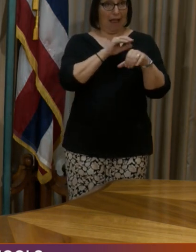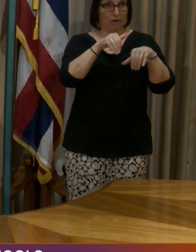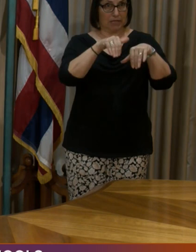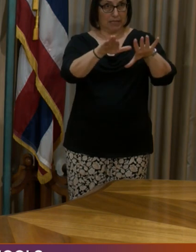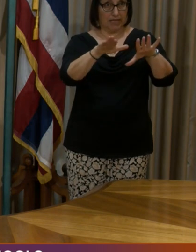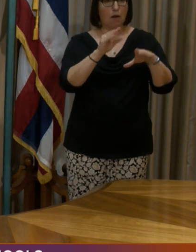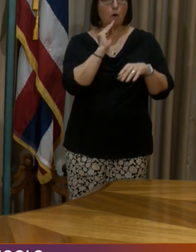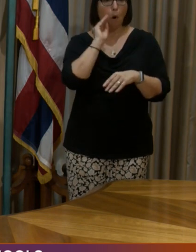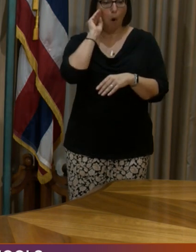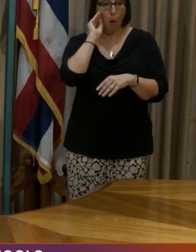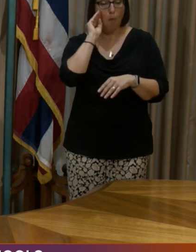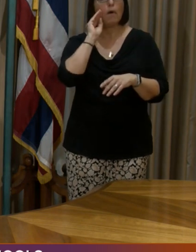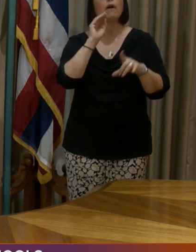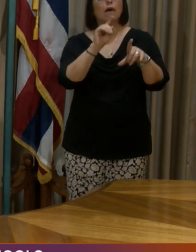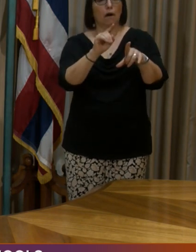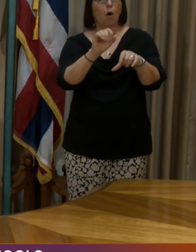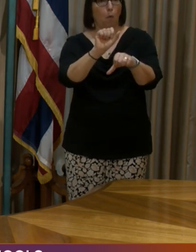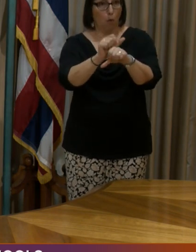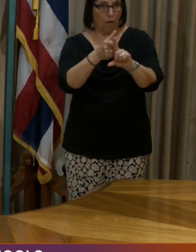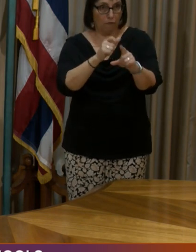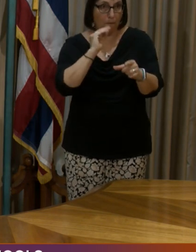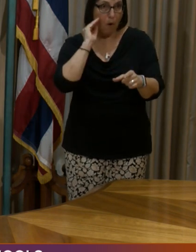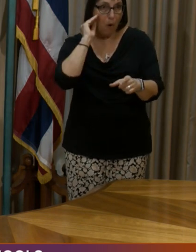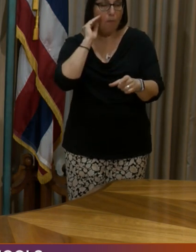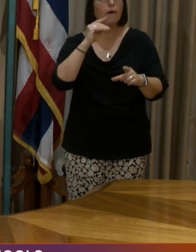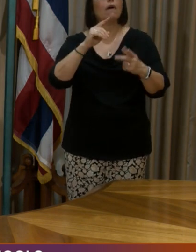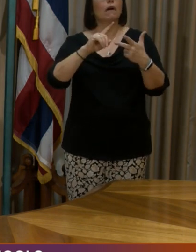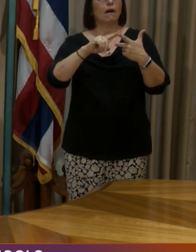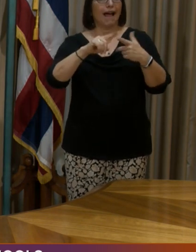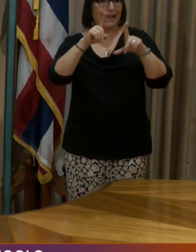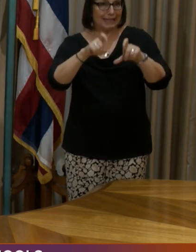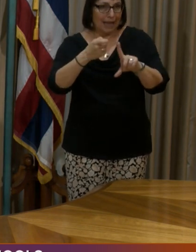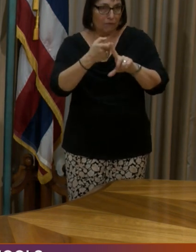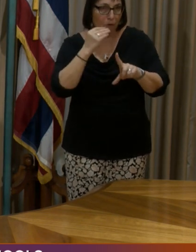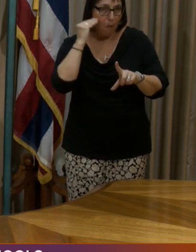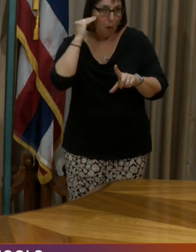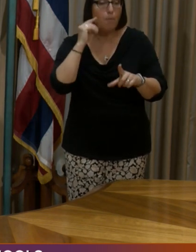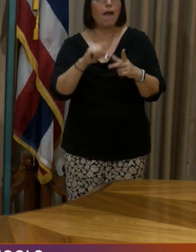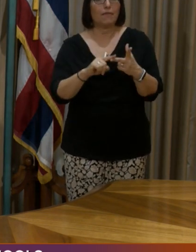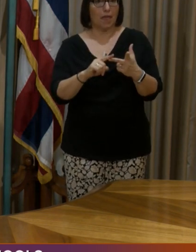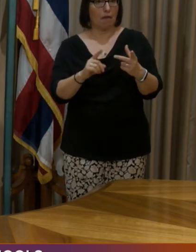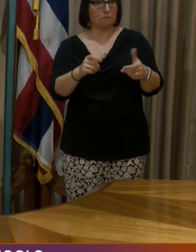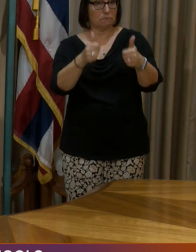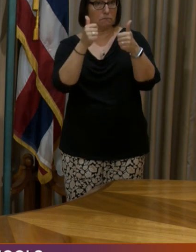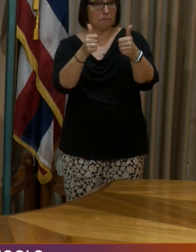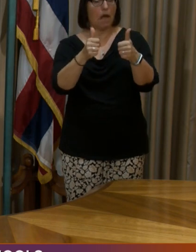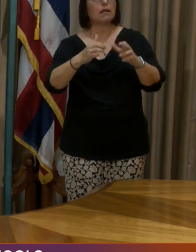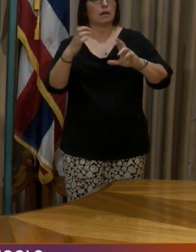POSITIVE CASE WHERE WE SEND STAFF HOME TO WORK FROM HOME UNTIL THEY CAN GET TESTED OR CLEAR TO COME BACK.